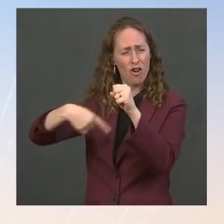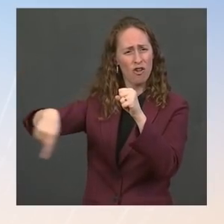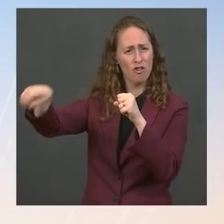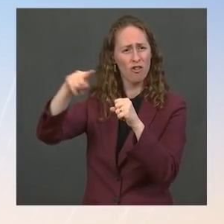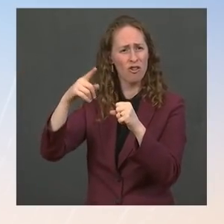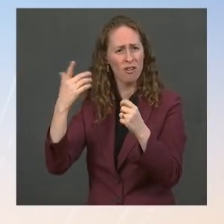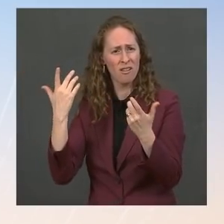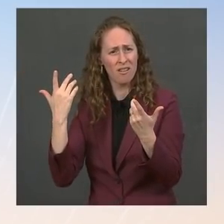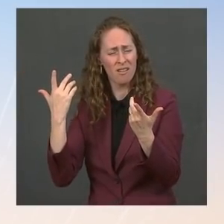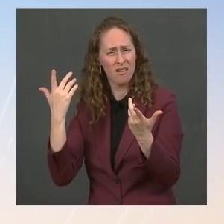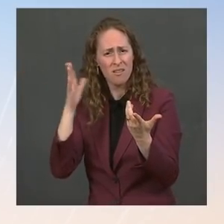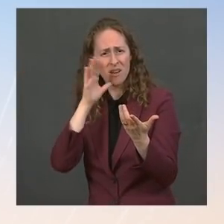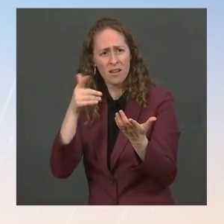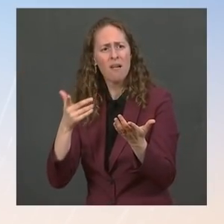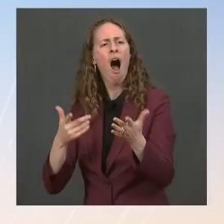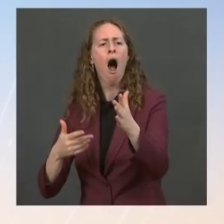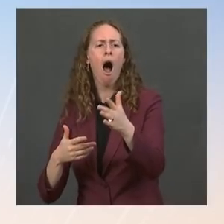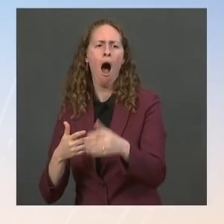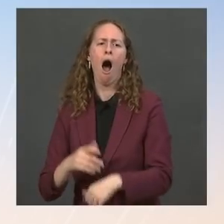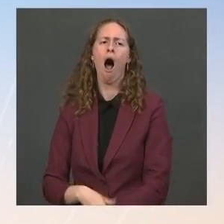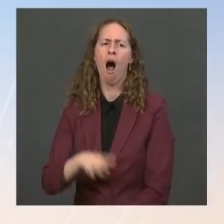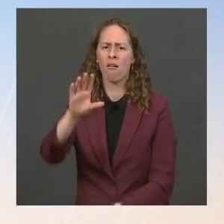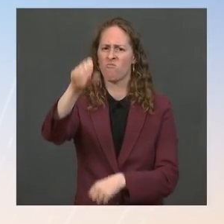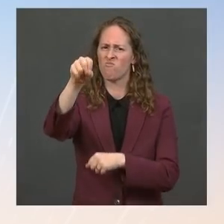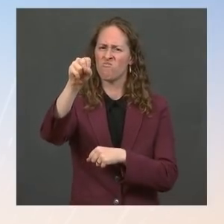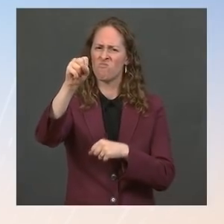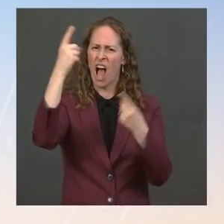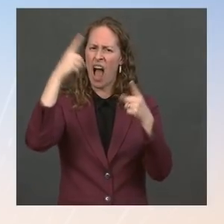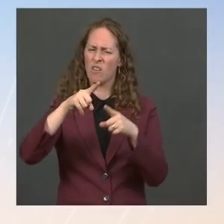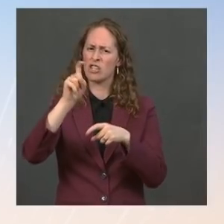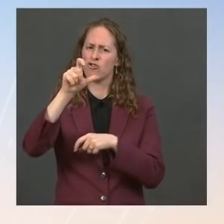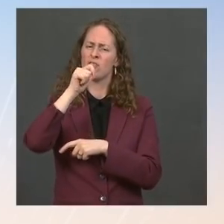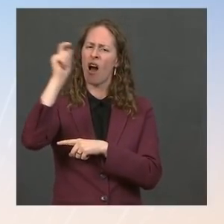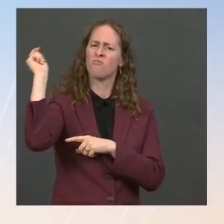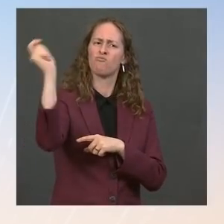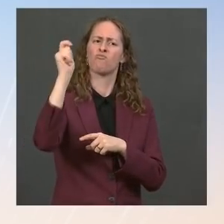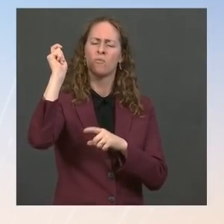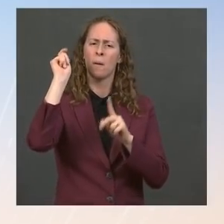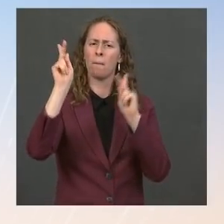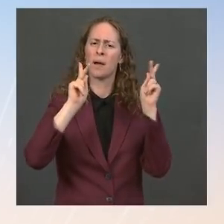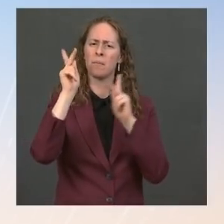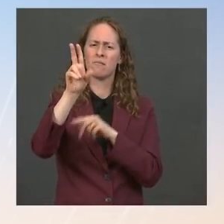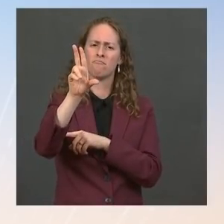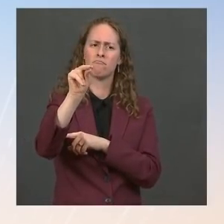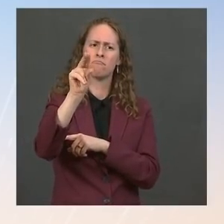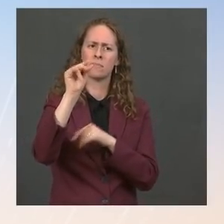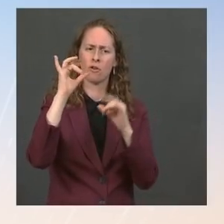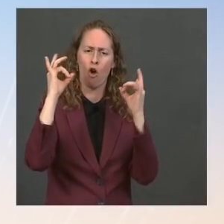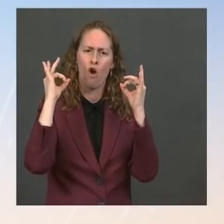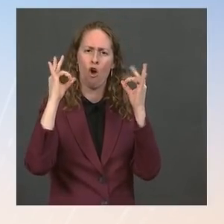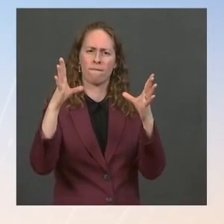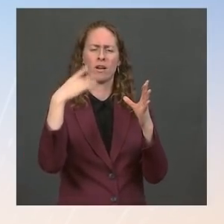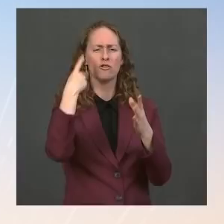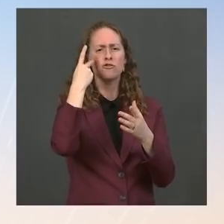they should never be able to do it again. I don't know what the circumstances would be. It's obviously horrific -- the footage. I don't have any more information on it, so let me venture to do that --